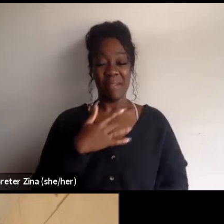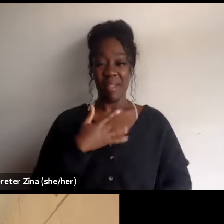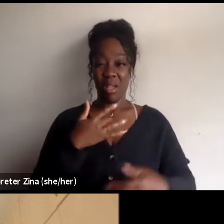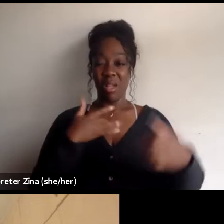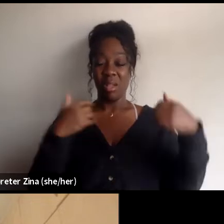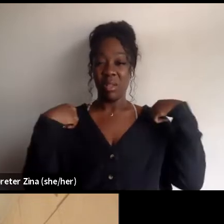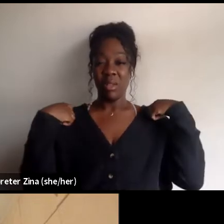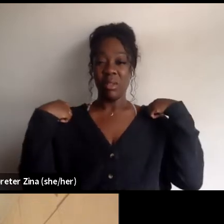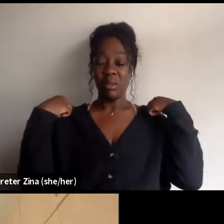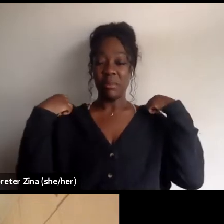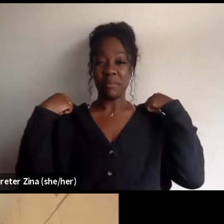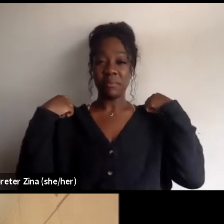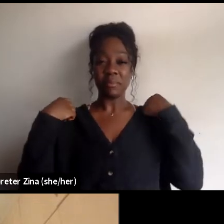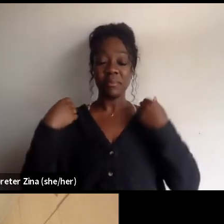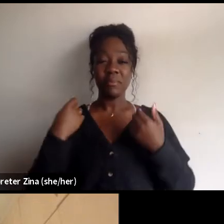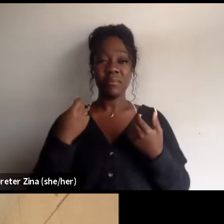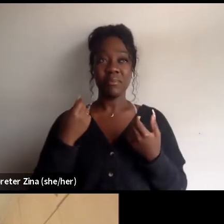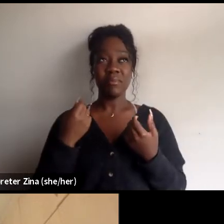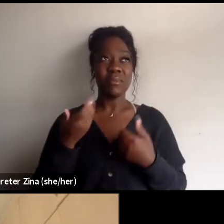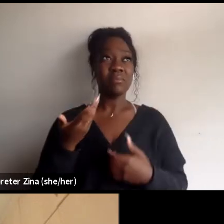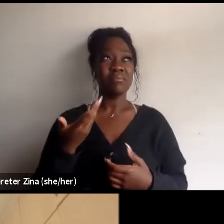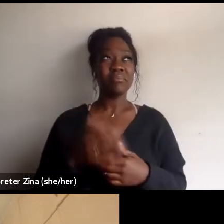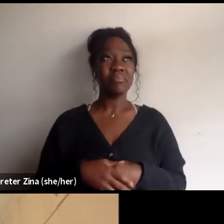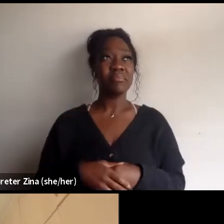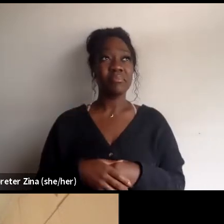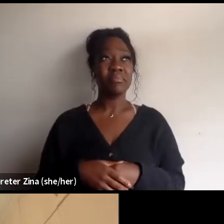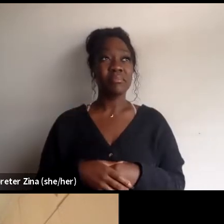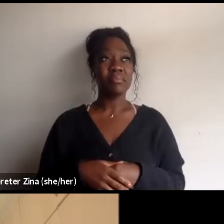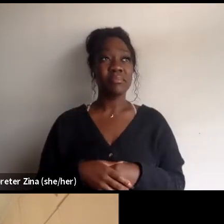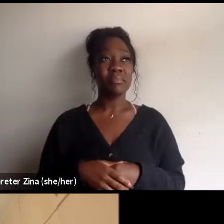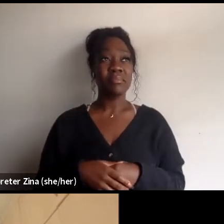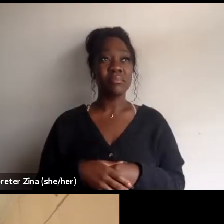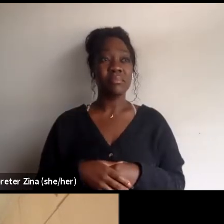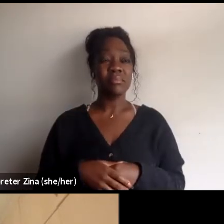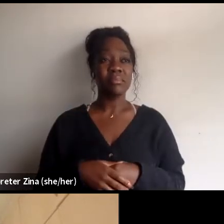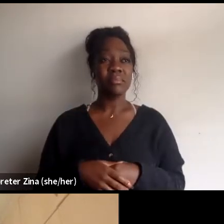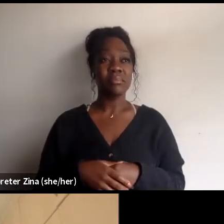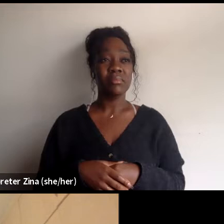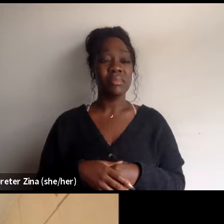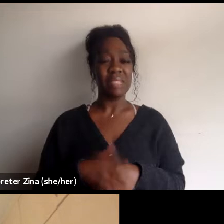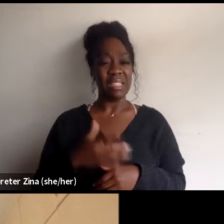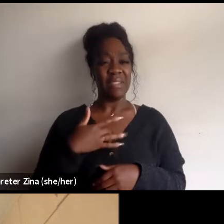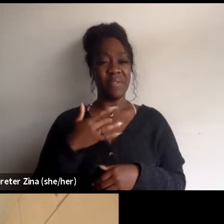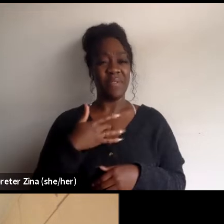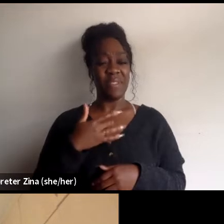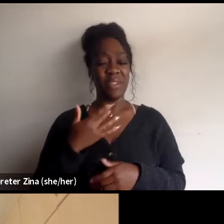it was almost like if someone got out of bed on the wrong side, then you were screwed